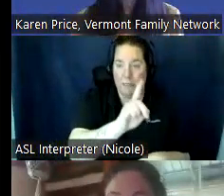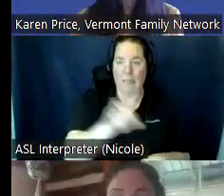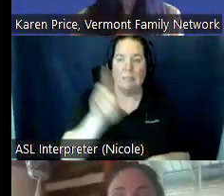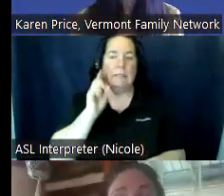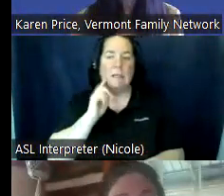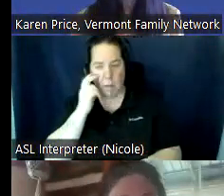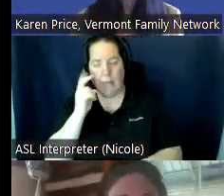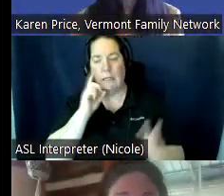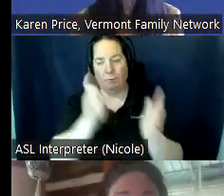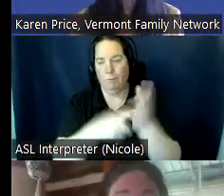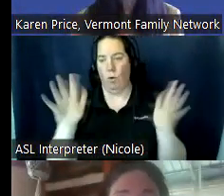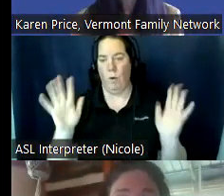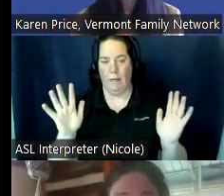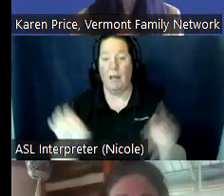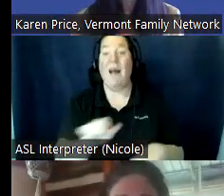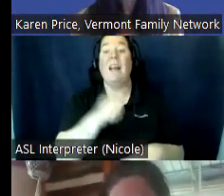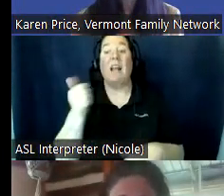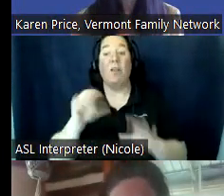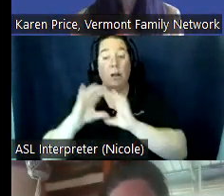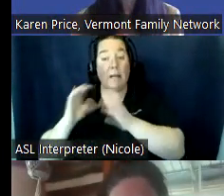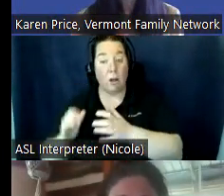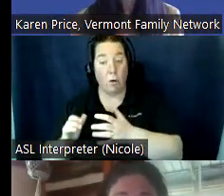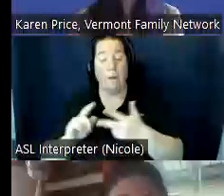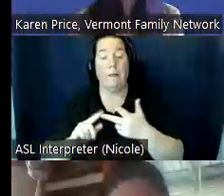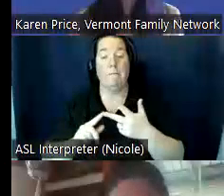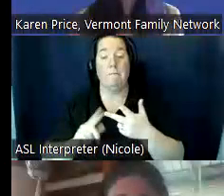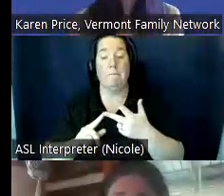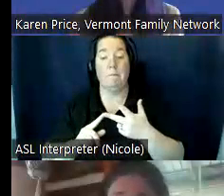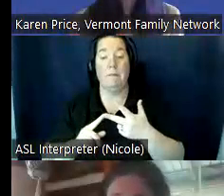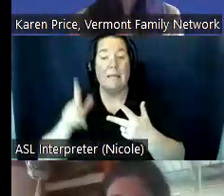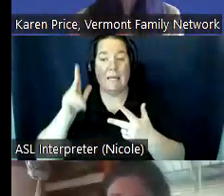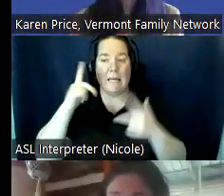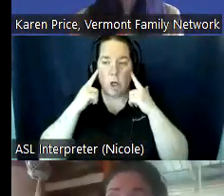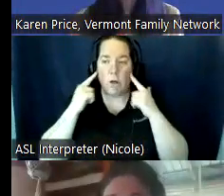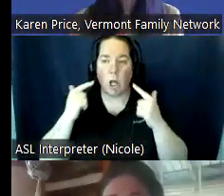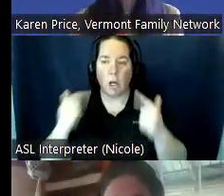Another disability category identified by the IDEA is hearing loss which encompasses deafness